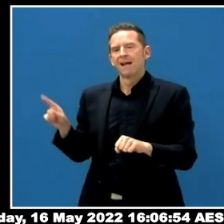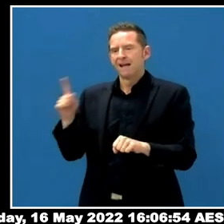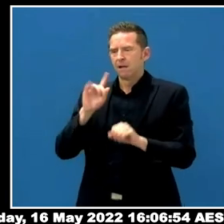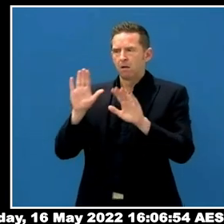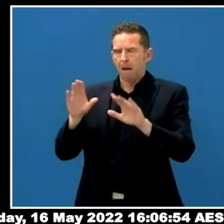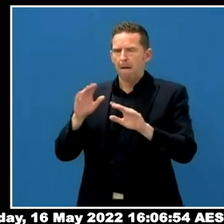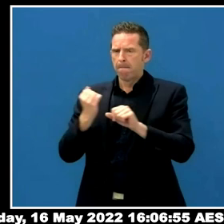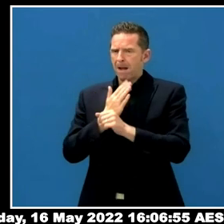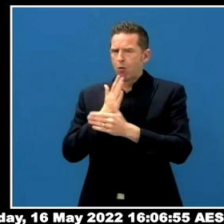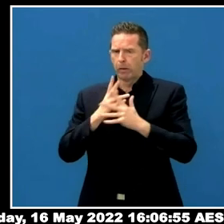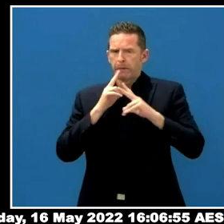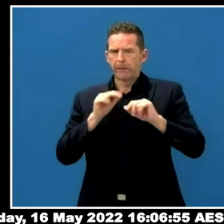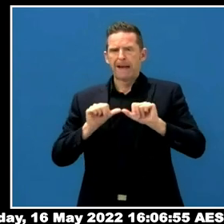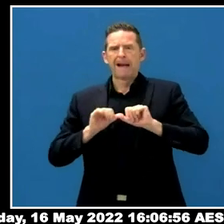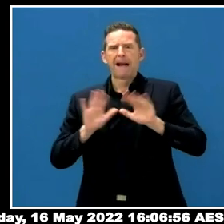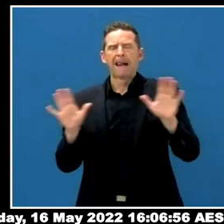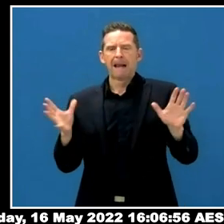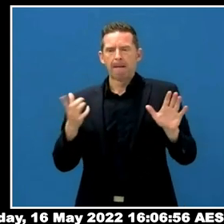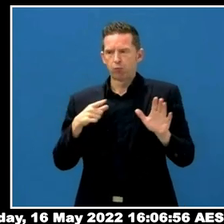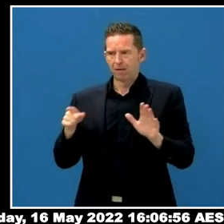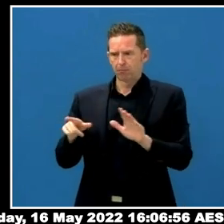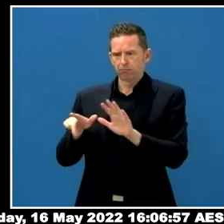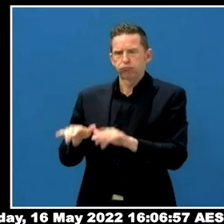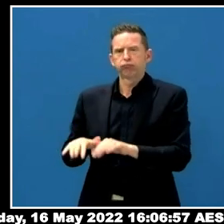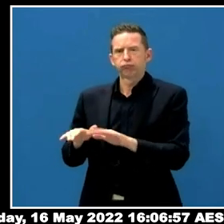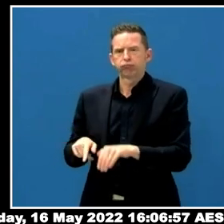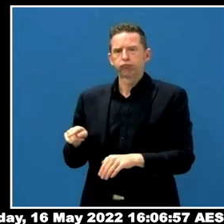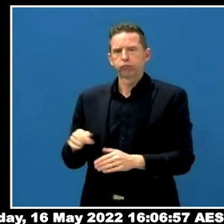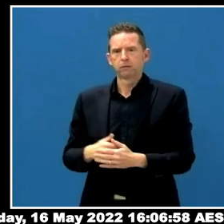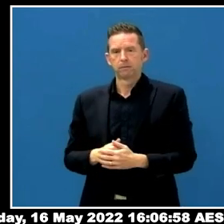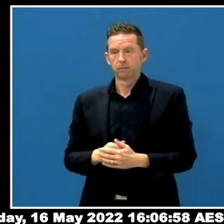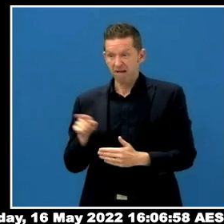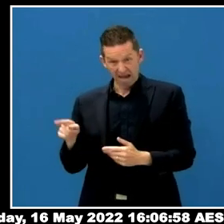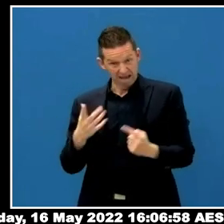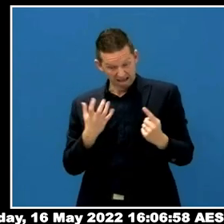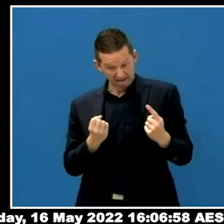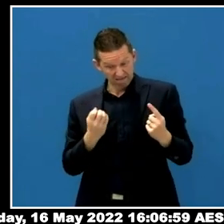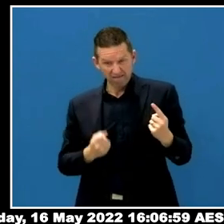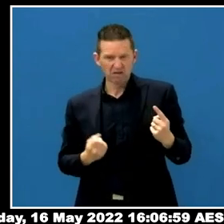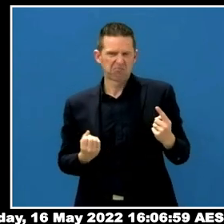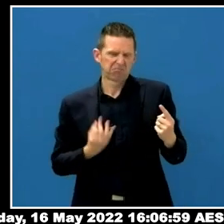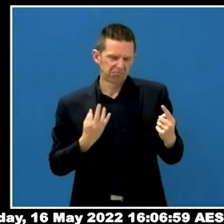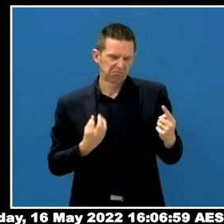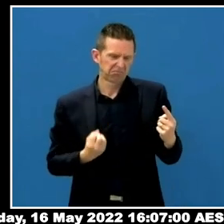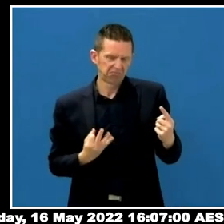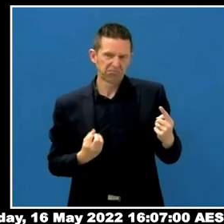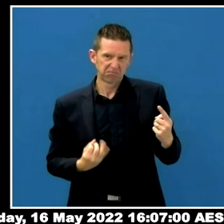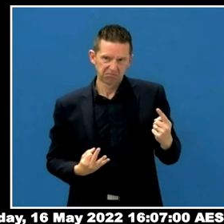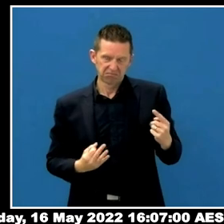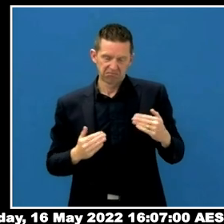No. MR FOGARTY: Then lastly 4.2.6: "Respond proactively to concerns when they arise."